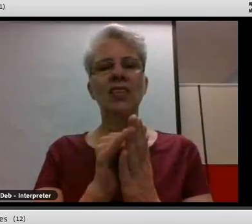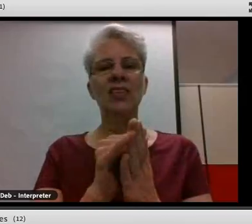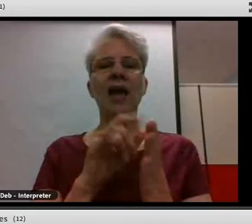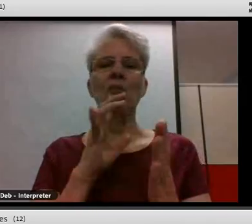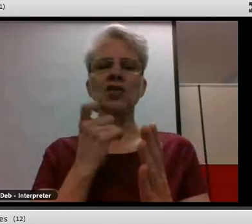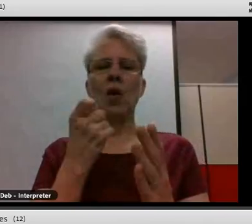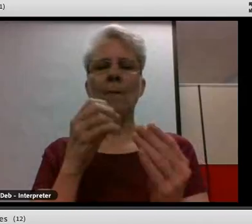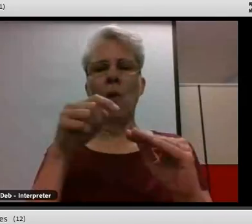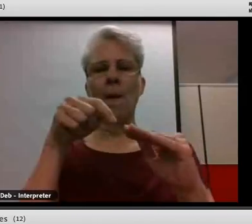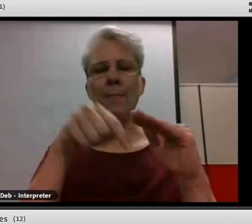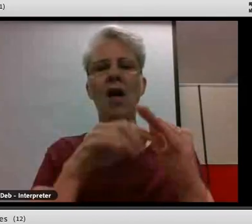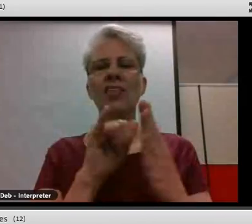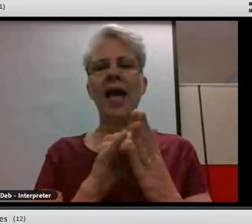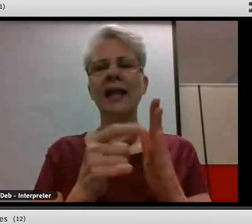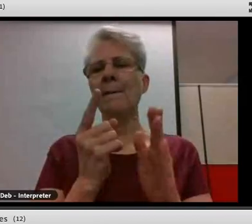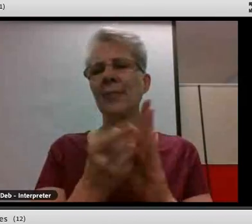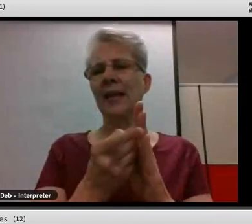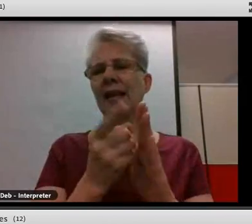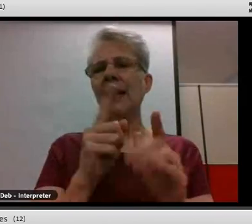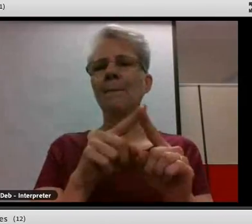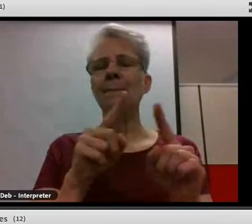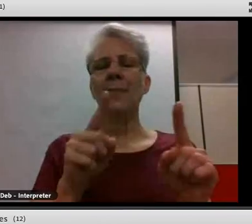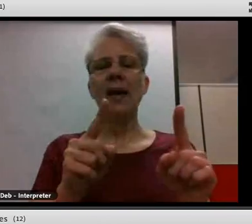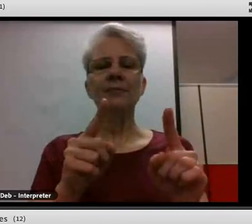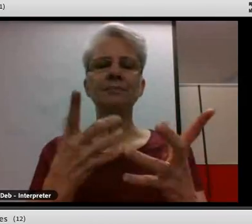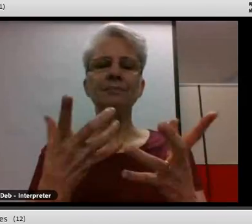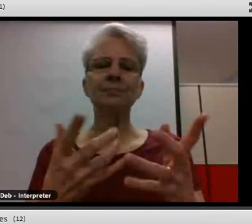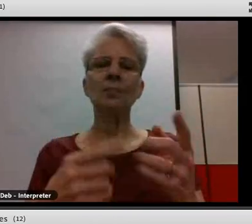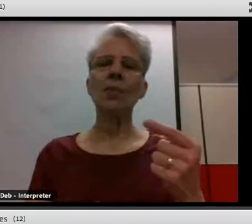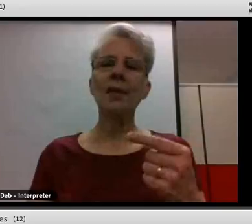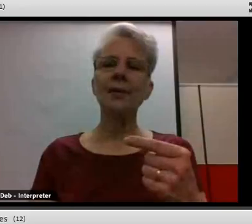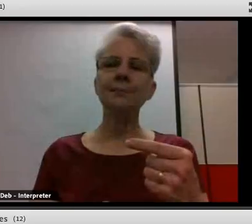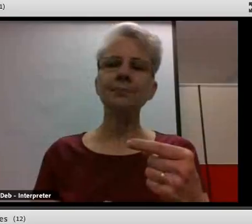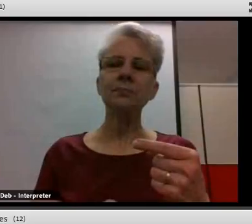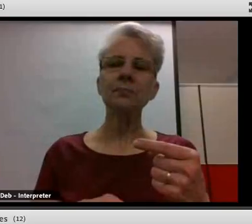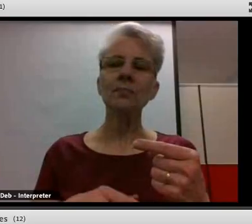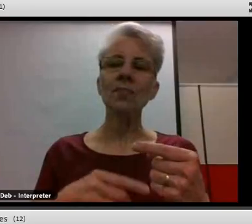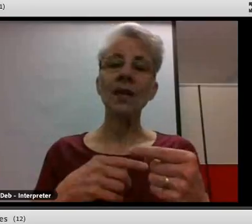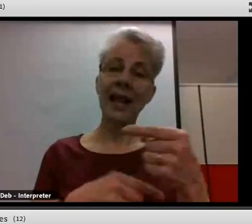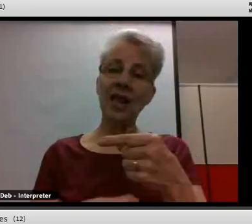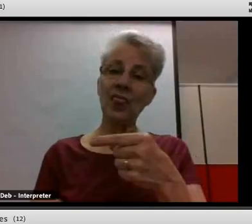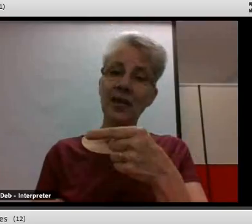and I don't think it's on purpose, I just think we're so used to living our lives